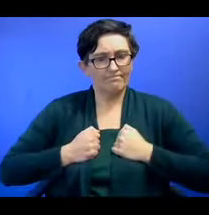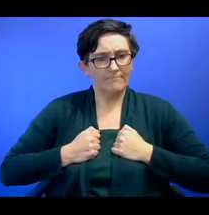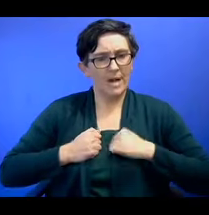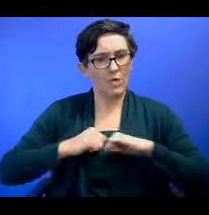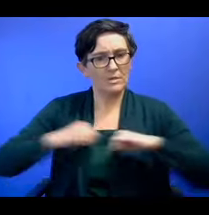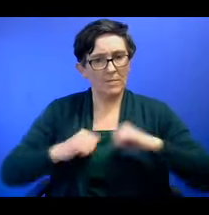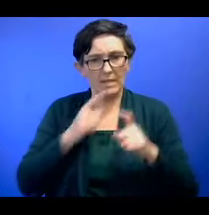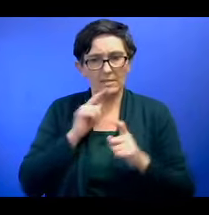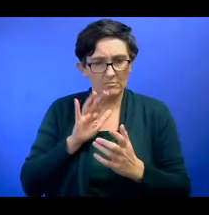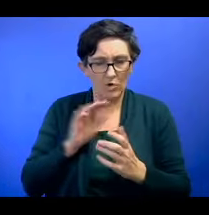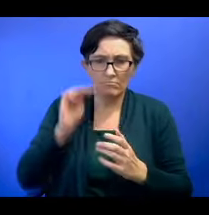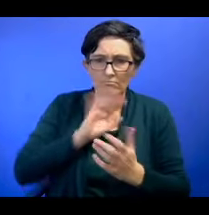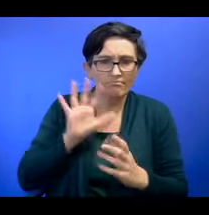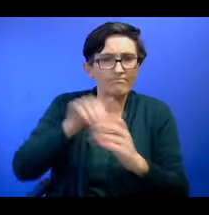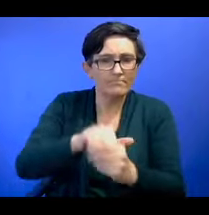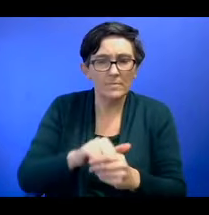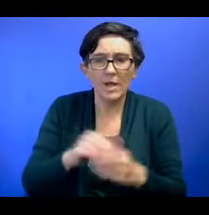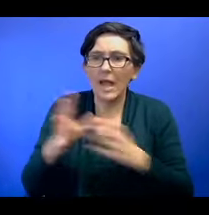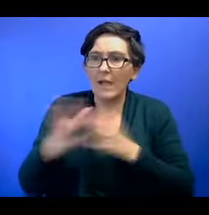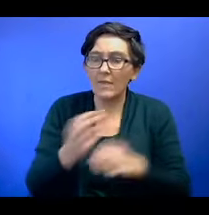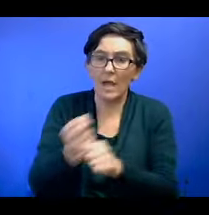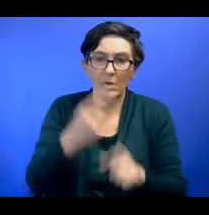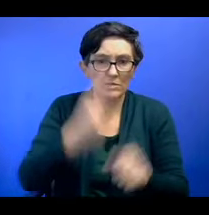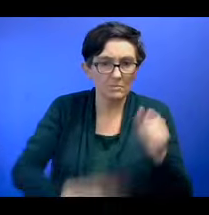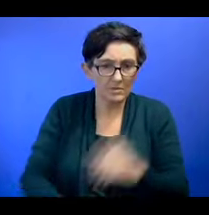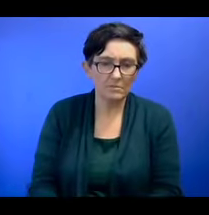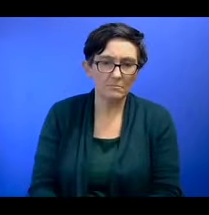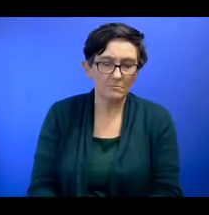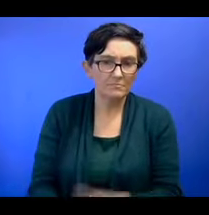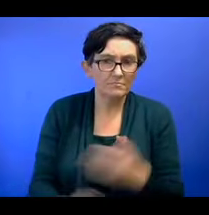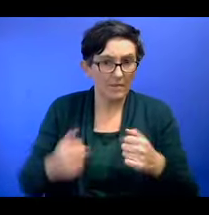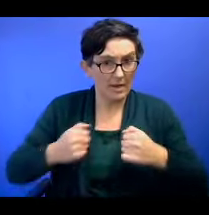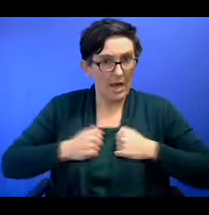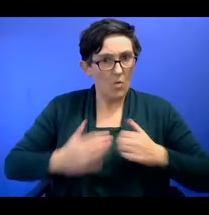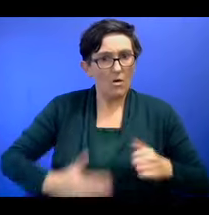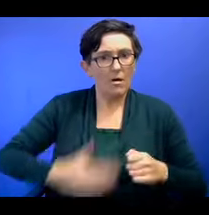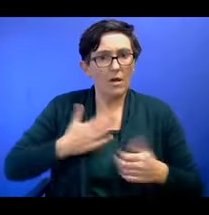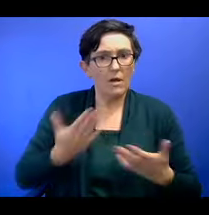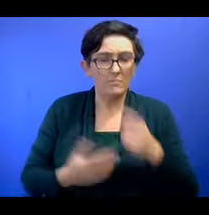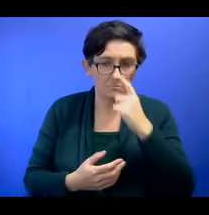in being centre piece to everything around disability in their lives.